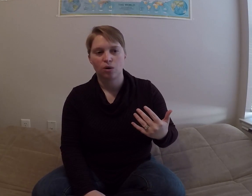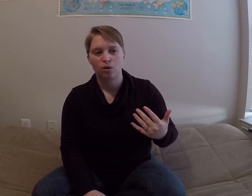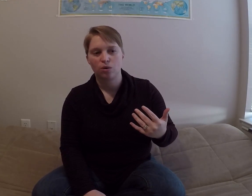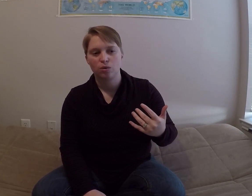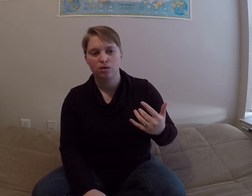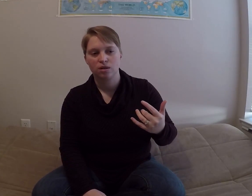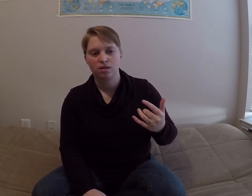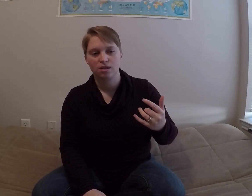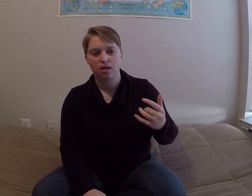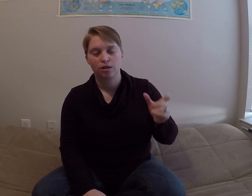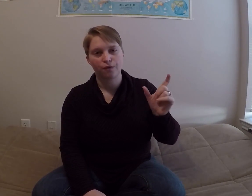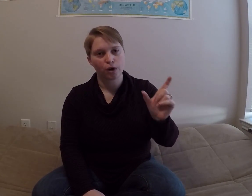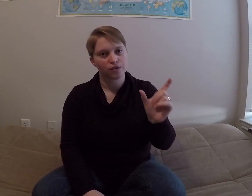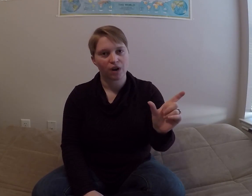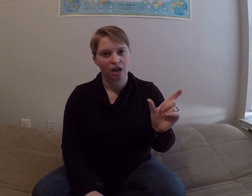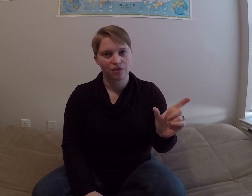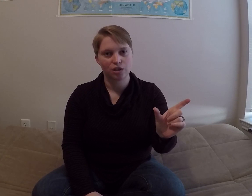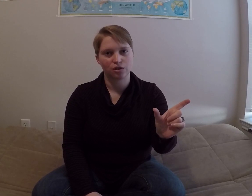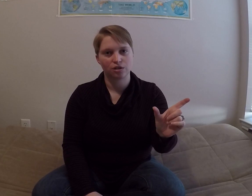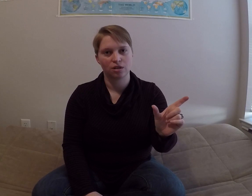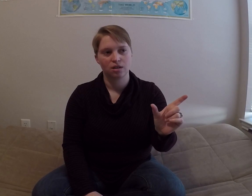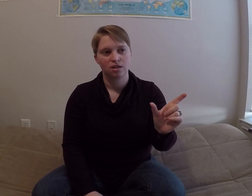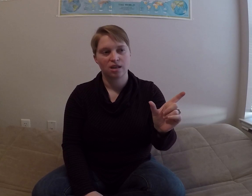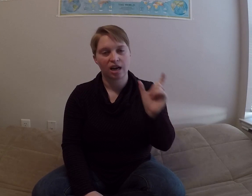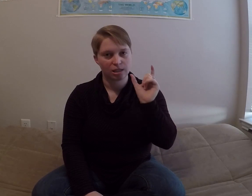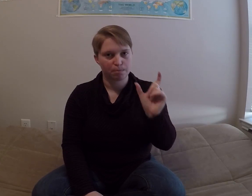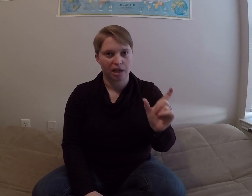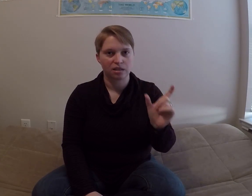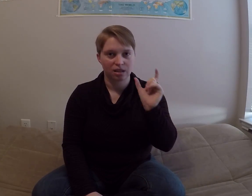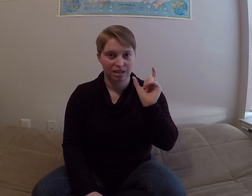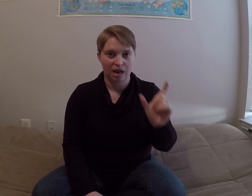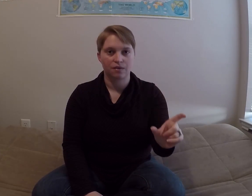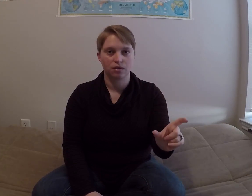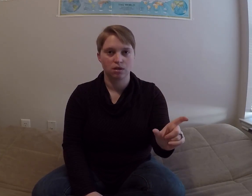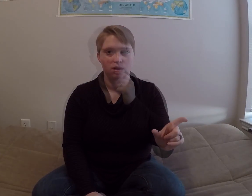so the first five years, I spent deaf.